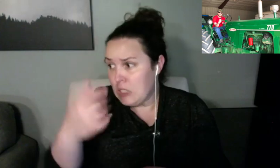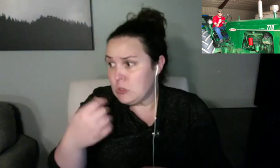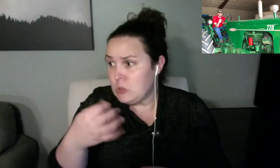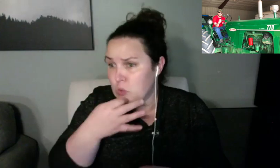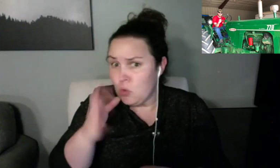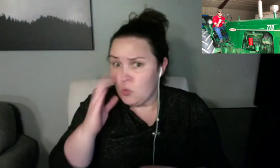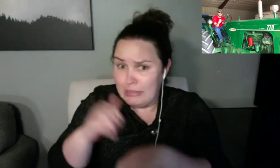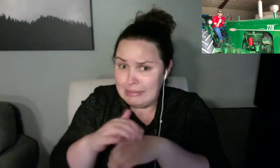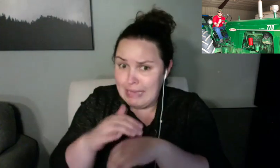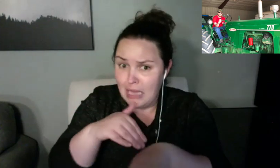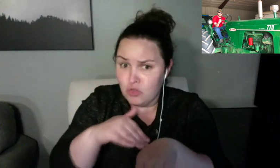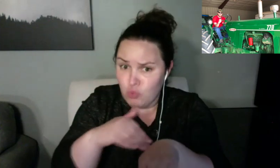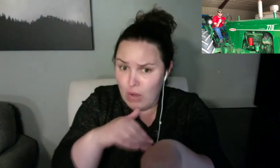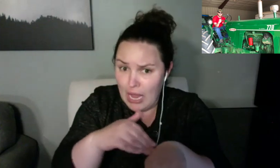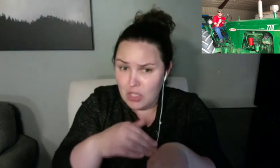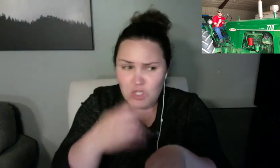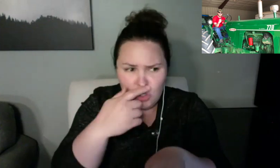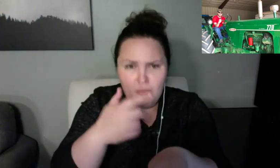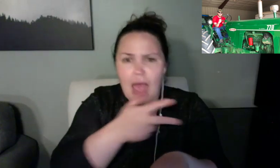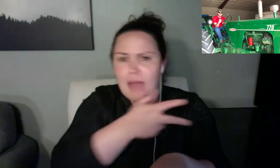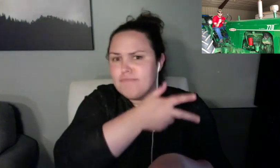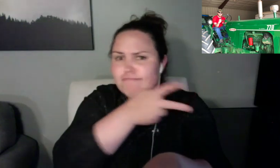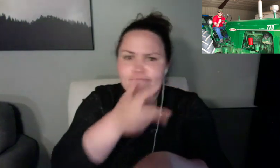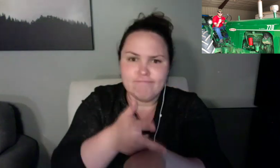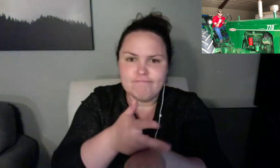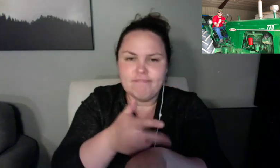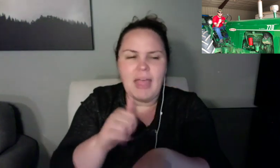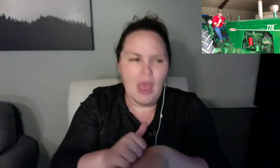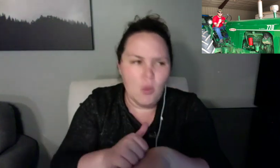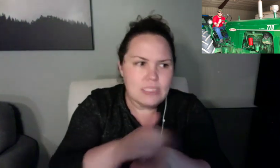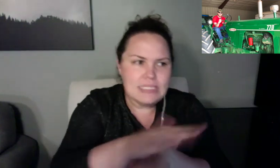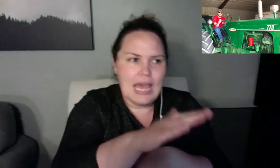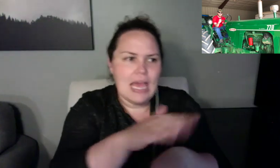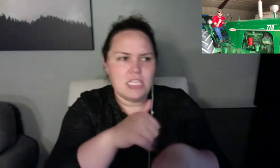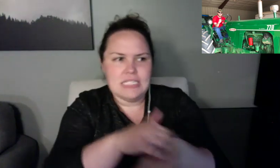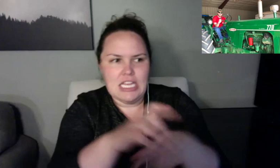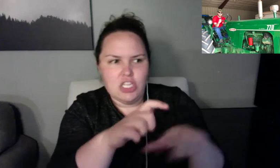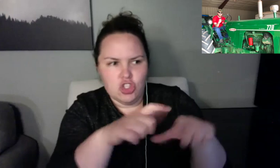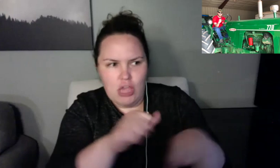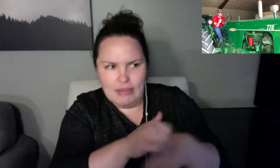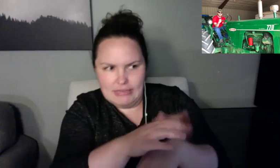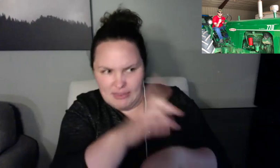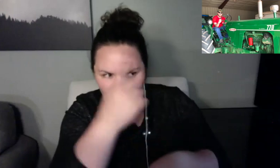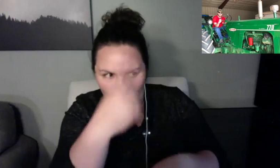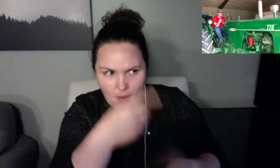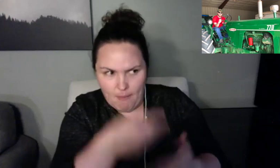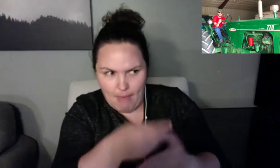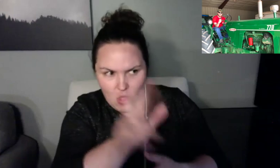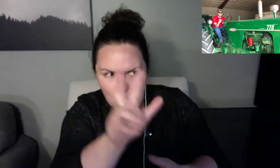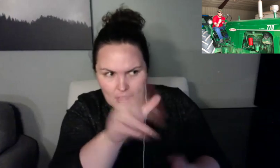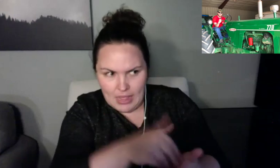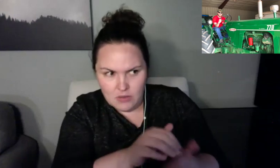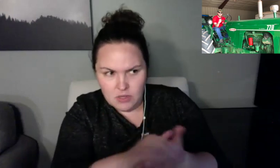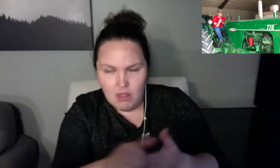I said, you just throw it on the truck and I’ll send you a check. So that's what I did. I love the tractor.